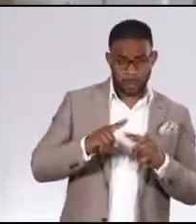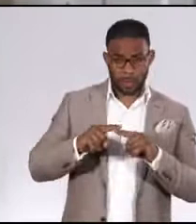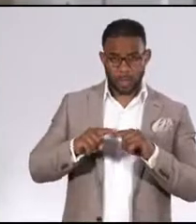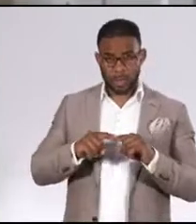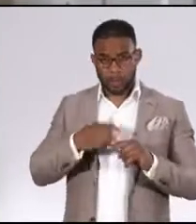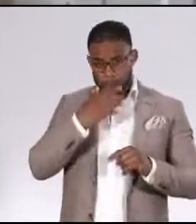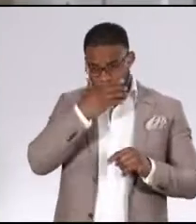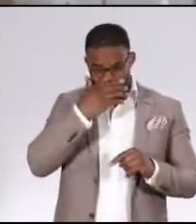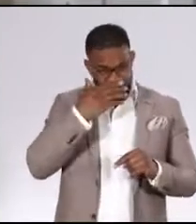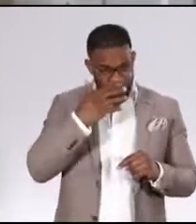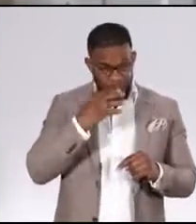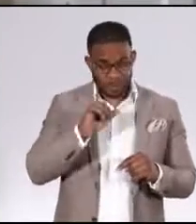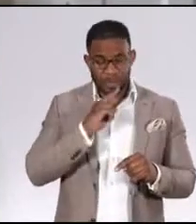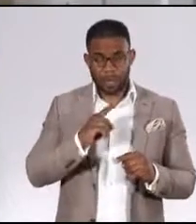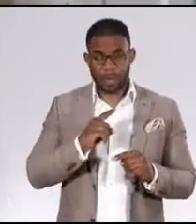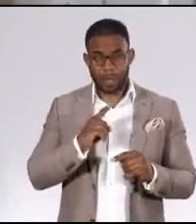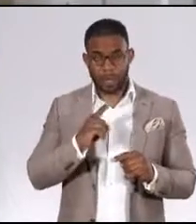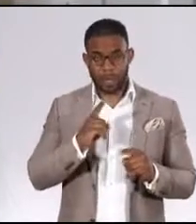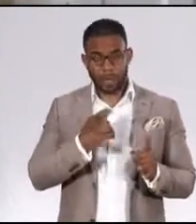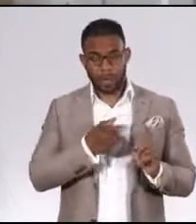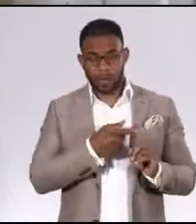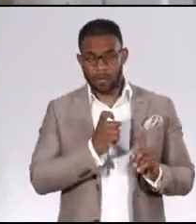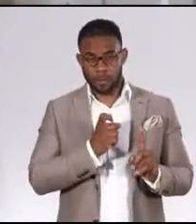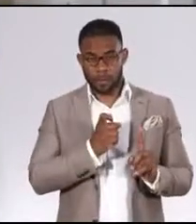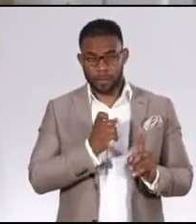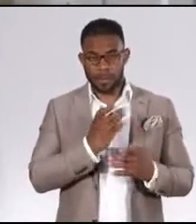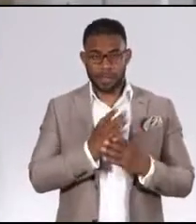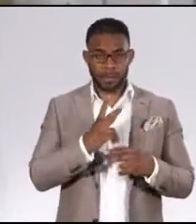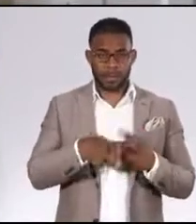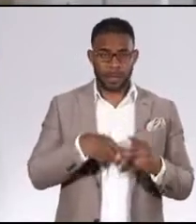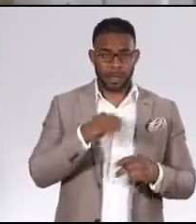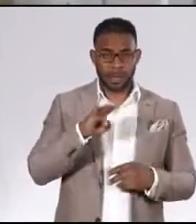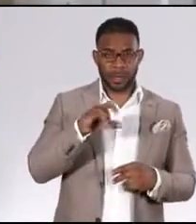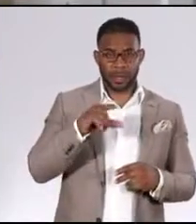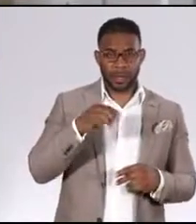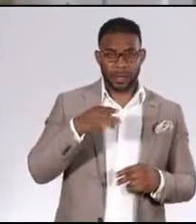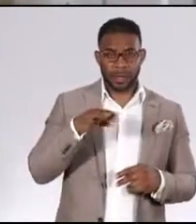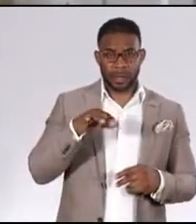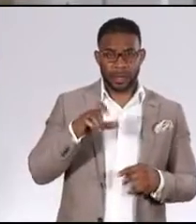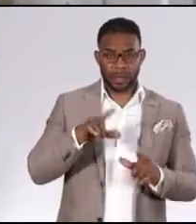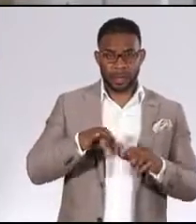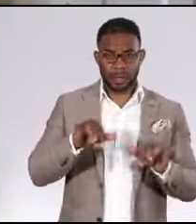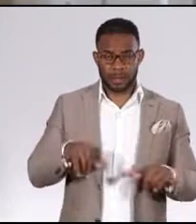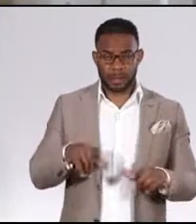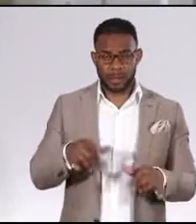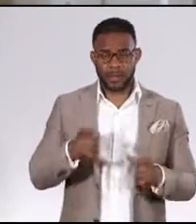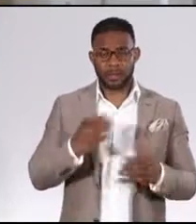that are derived from some type of biological system. so I'll give you some examples of this.